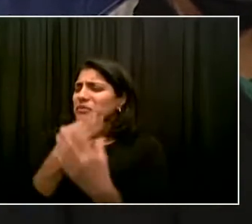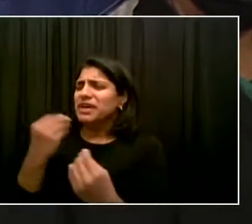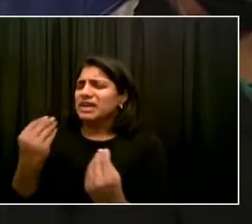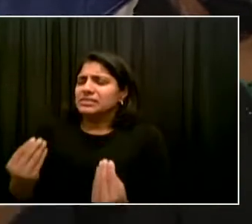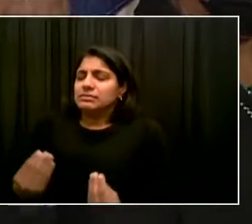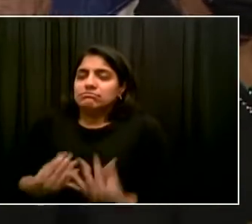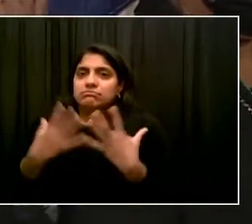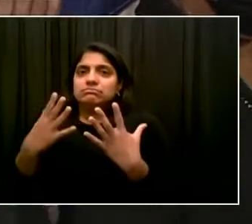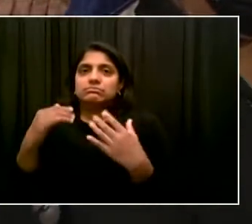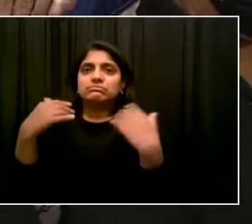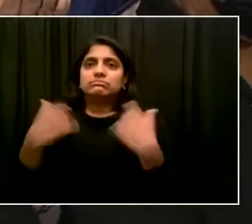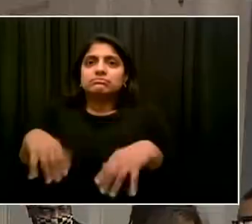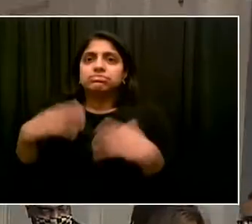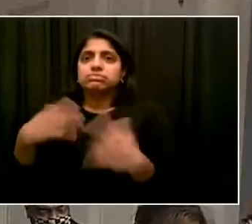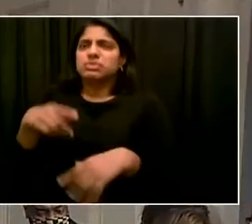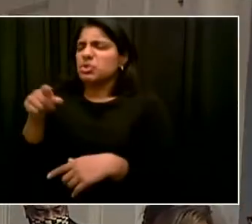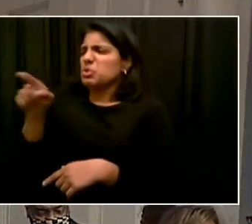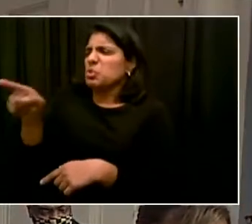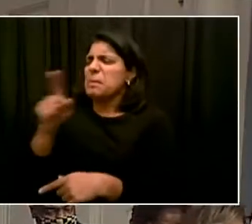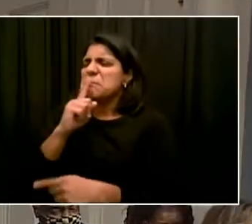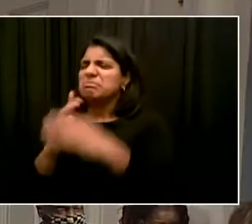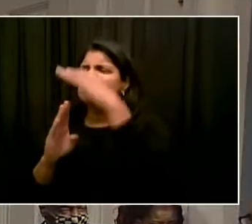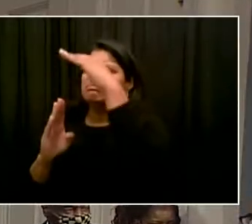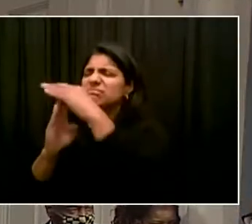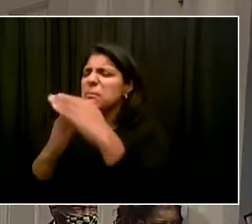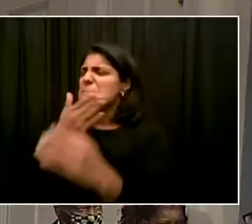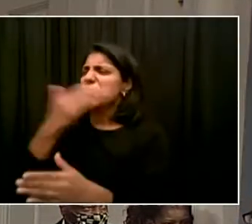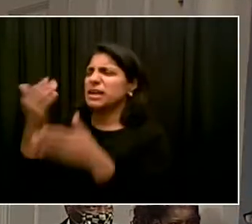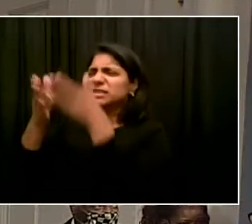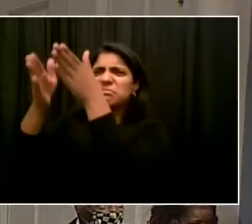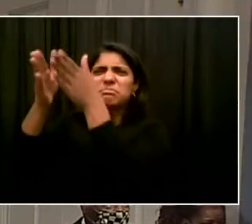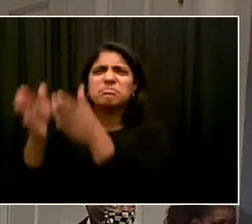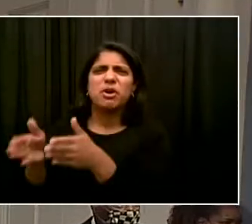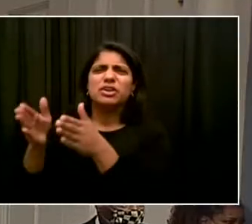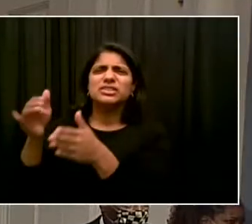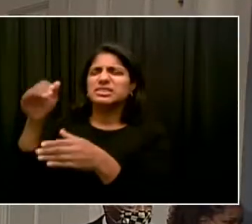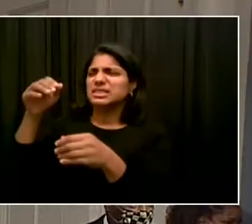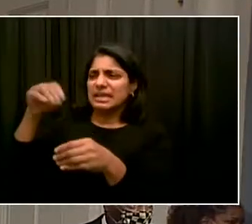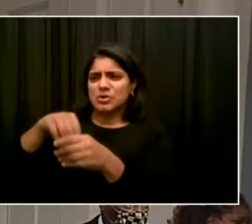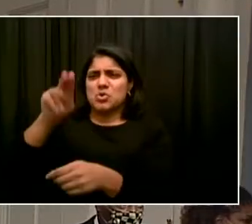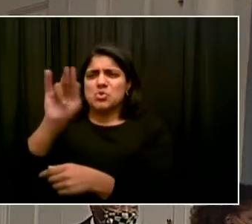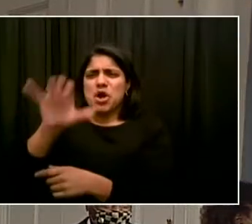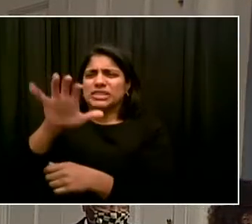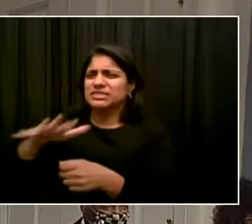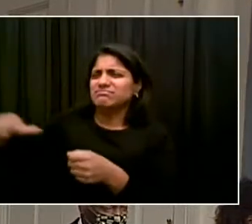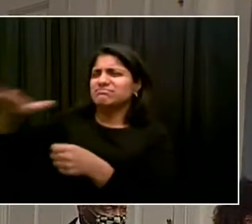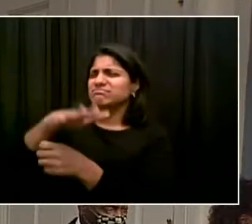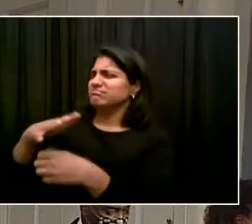ABSOLUTELY BEAUTIFUL, ABSOLUTELY MOVING. EEVRNYOT IS SOMO WHO PEDALED UP EPITOMIZES THE